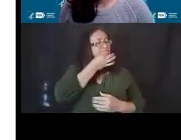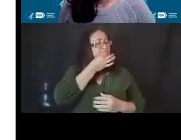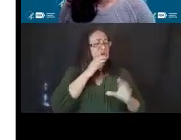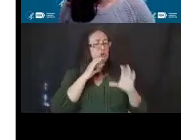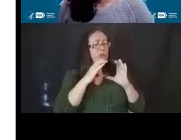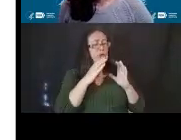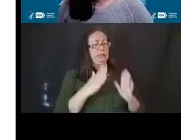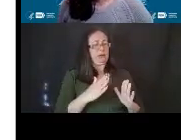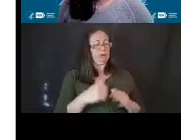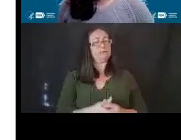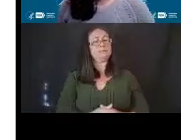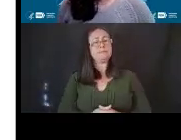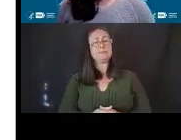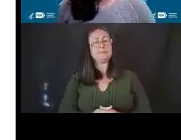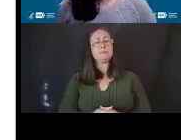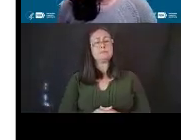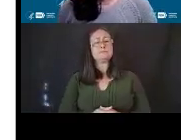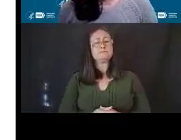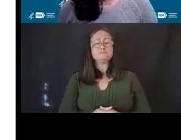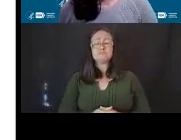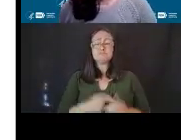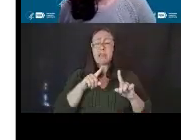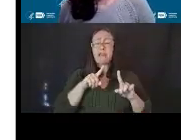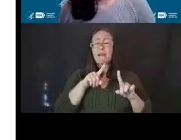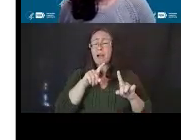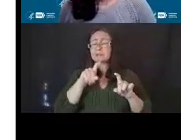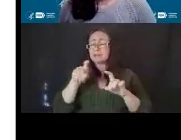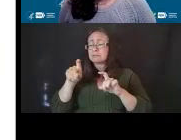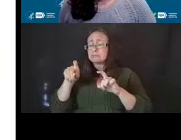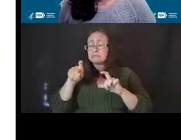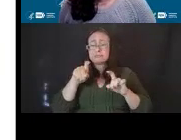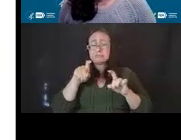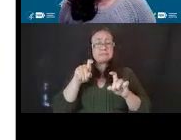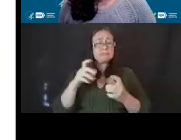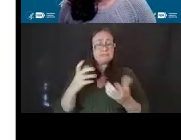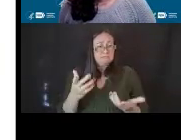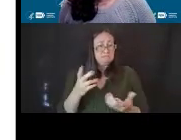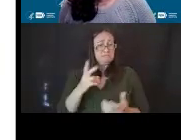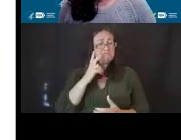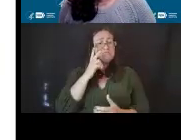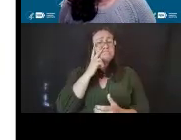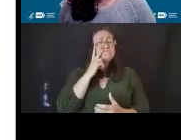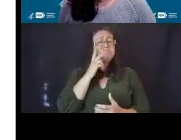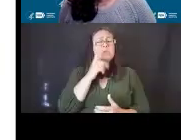or you're going to proposing work that's in it's kind of own niche or if there's already a lot funded in that area.